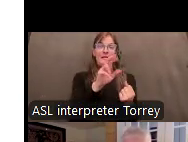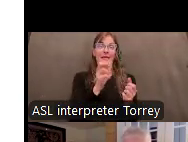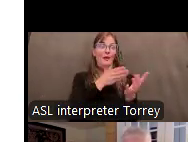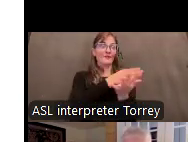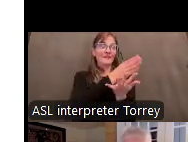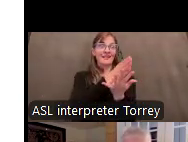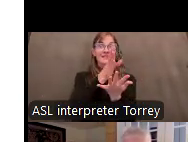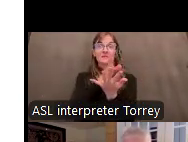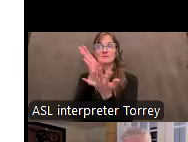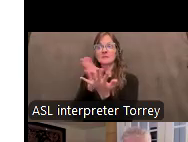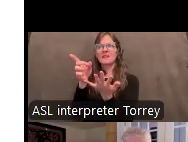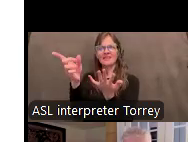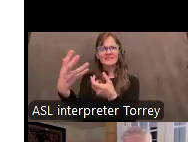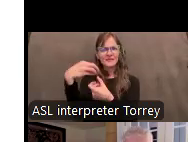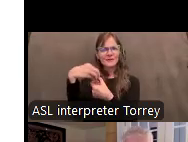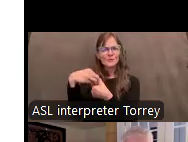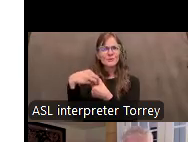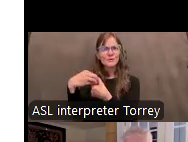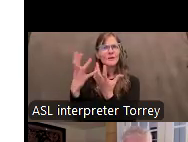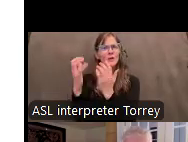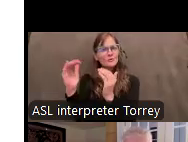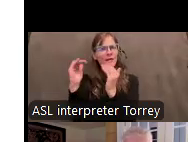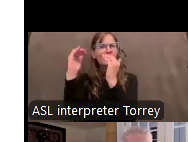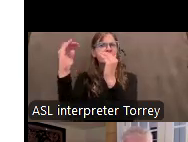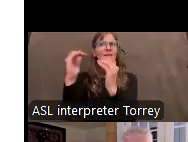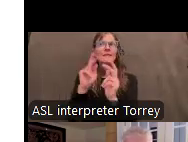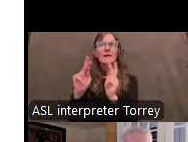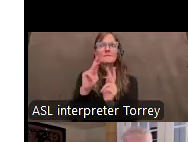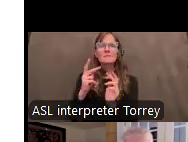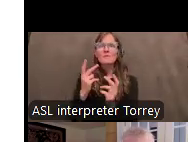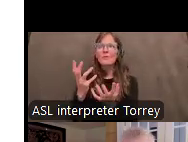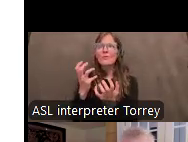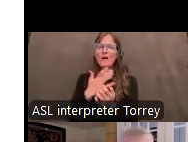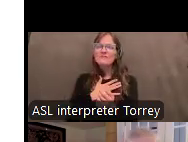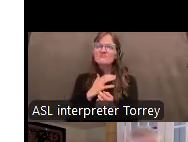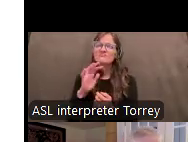for individuals who are wanting to have a compassionate, meaningful career.